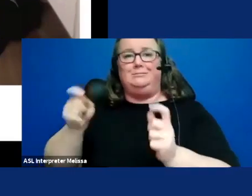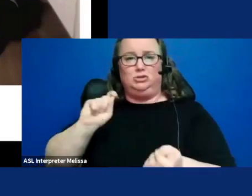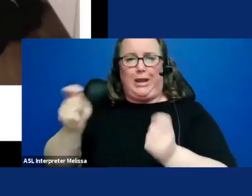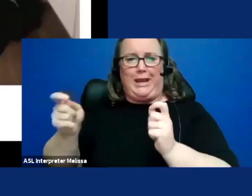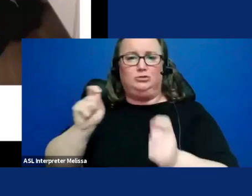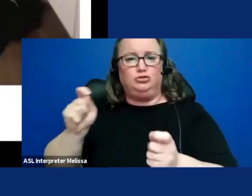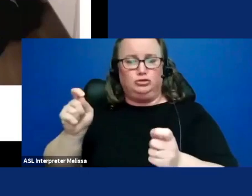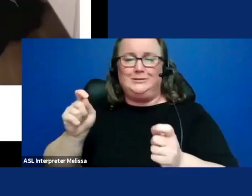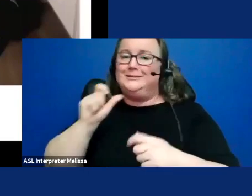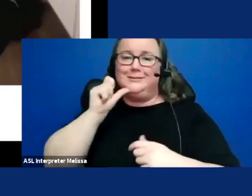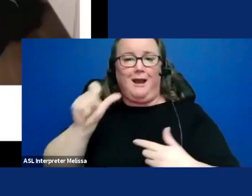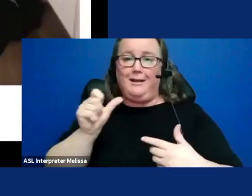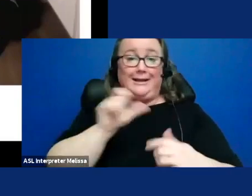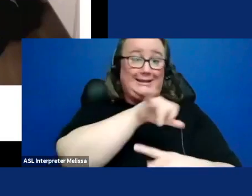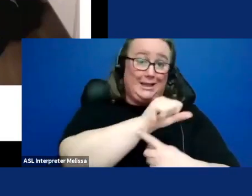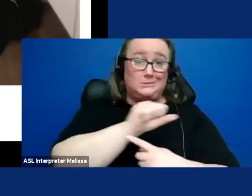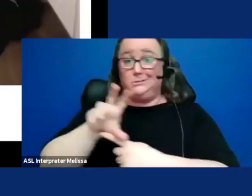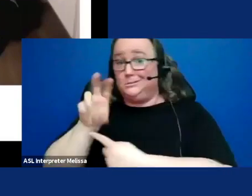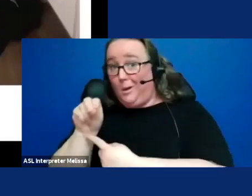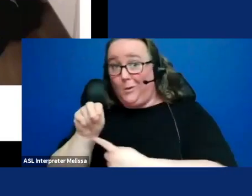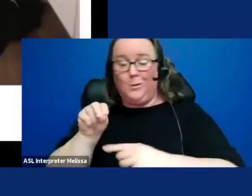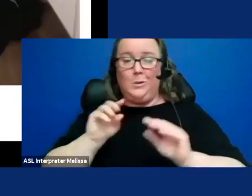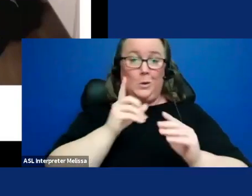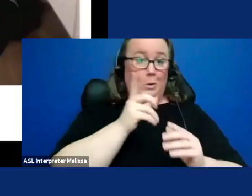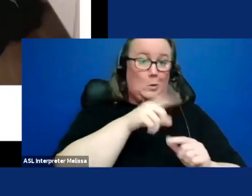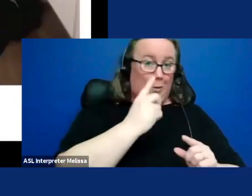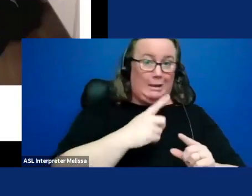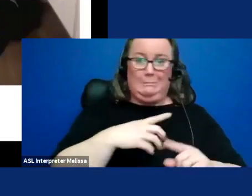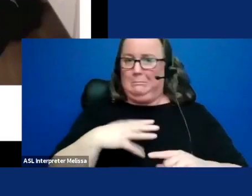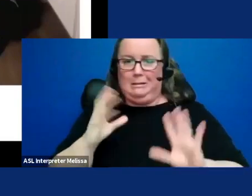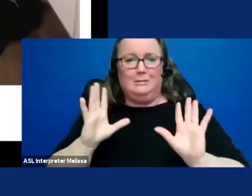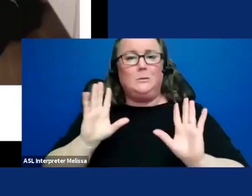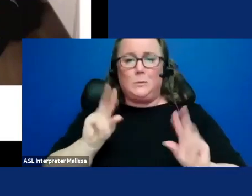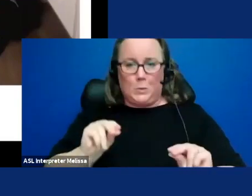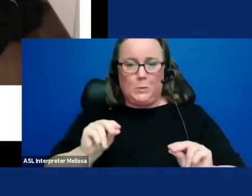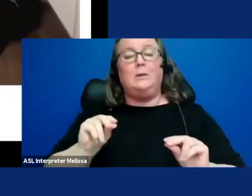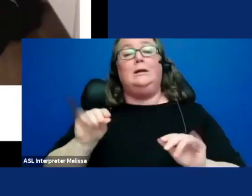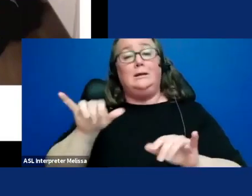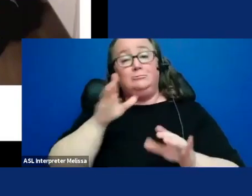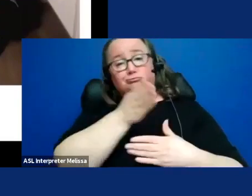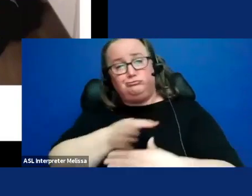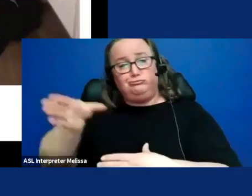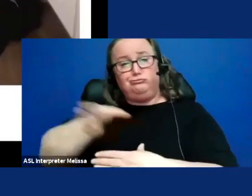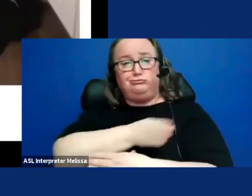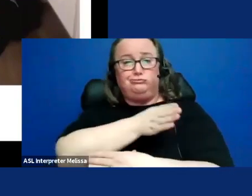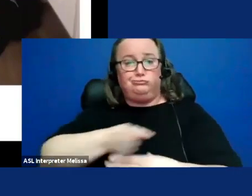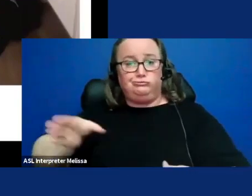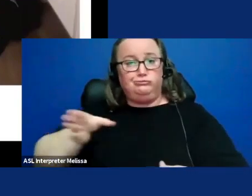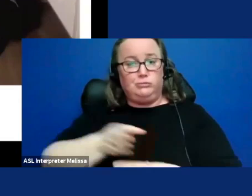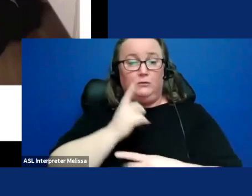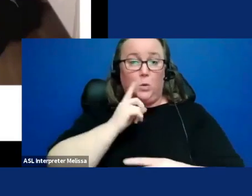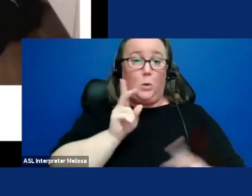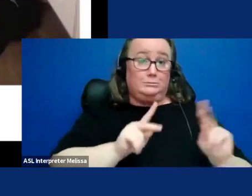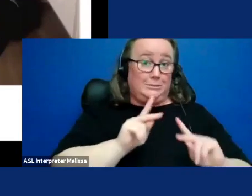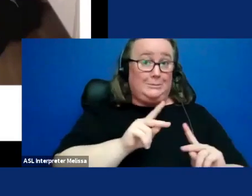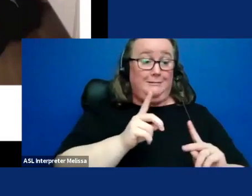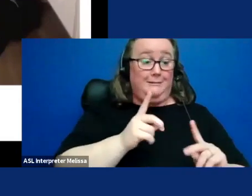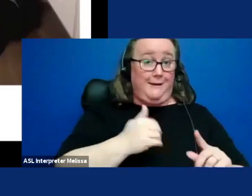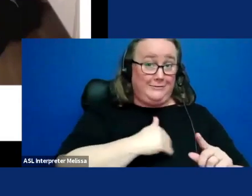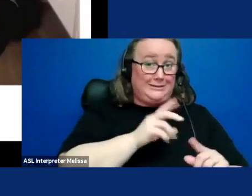It's not a yes or no question, and that's true for disabled individuals and non disabled individuals. So for parents with disabilities,